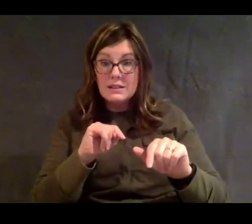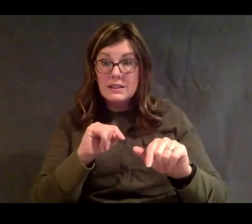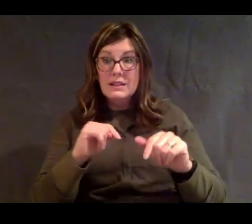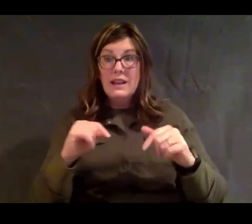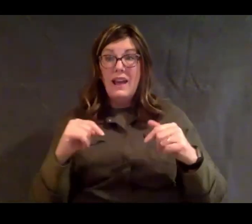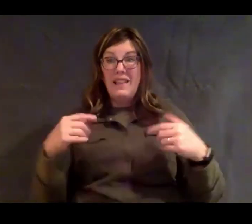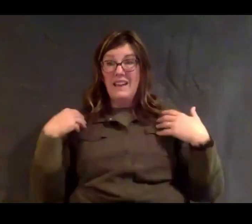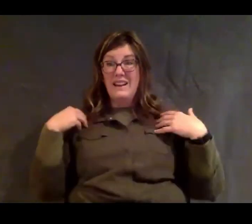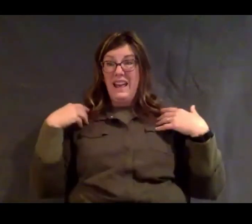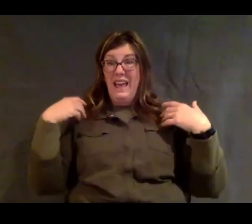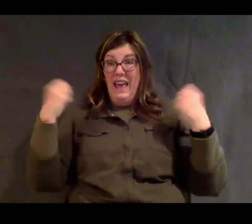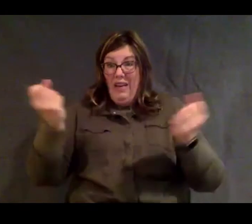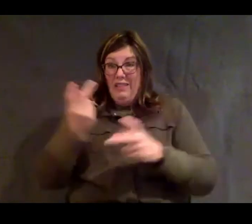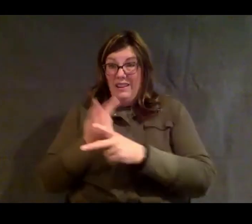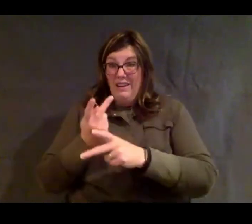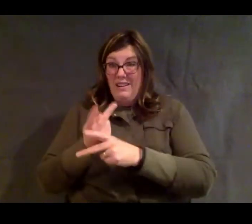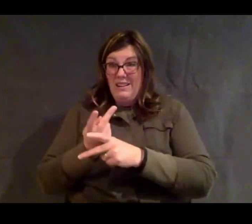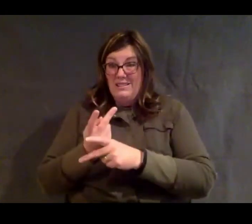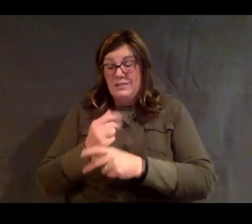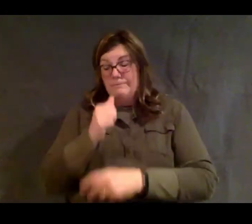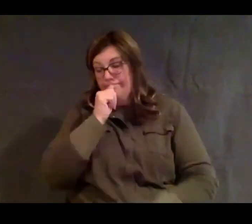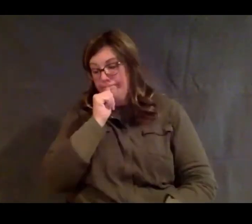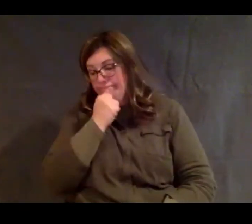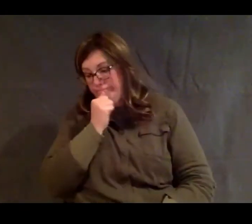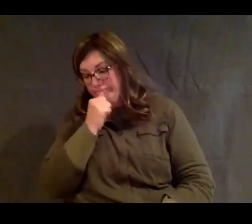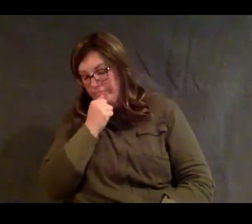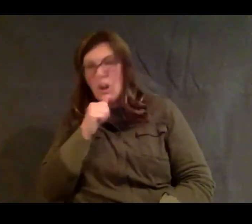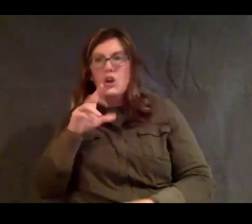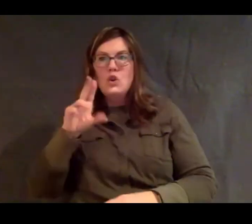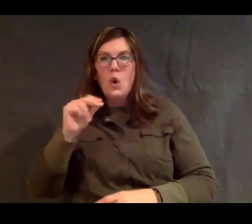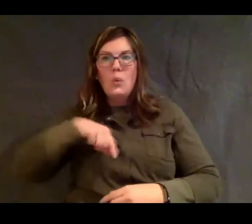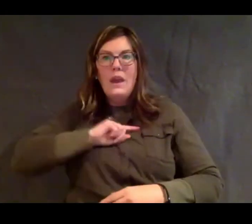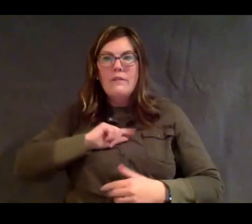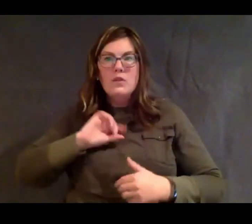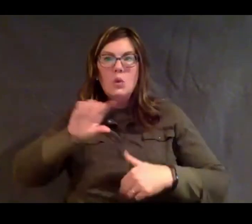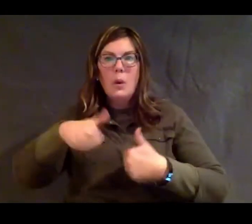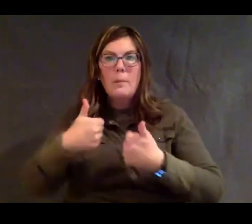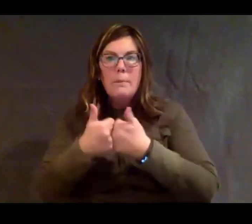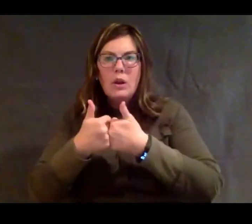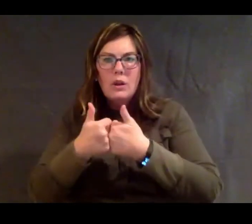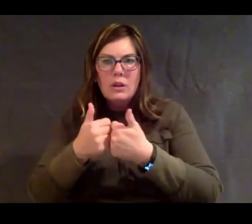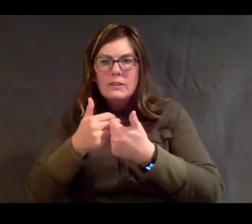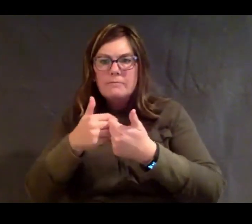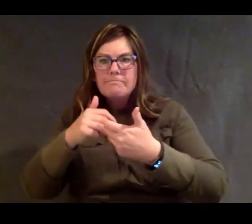with but instead that we start addressing it and that more of you all take this fight for diversity